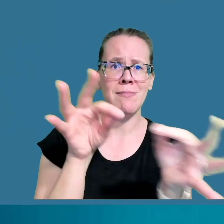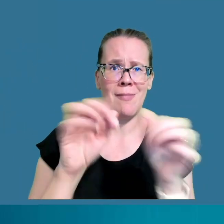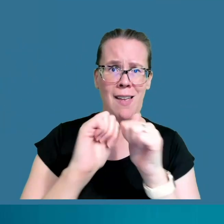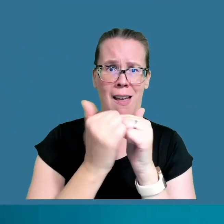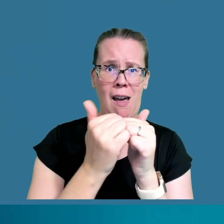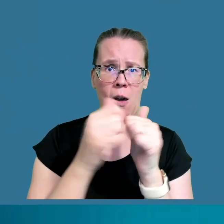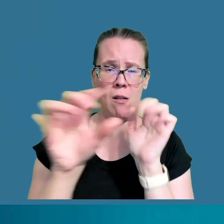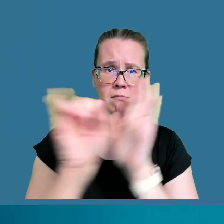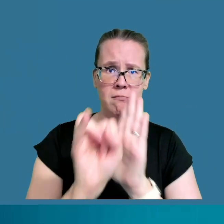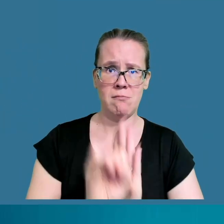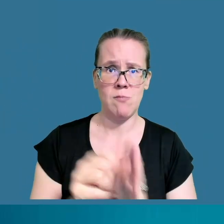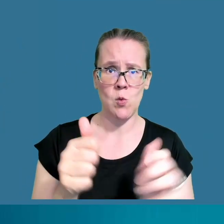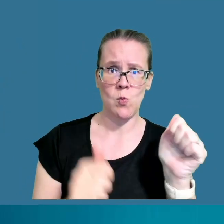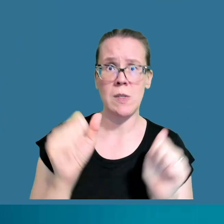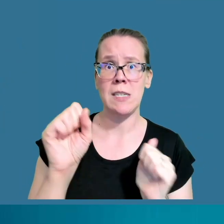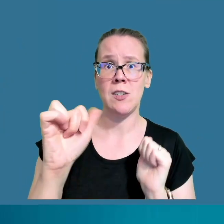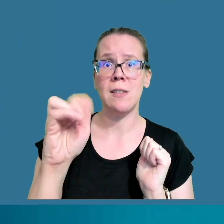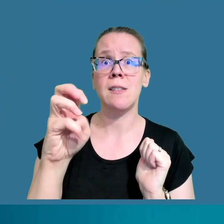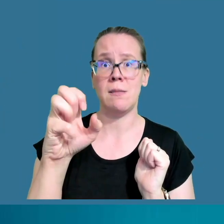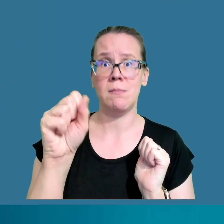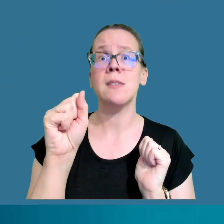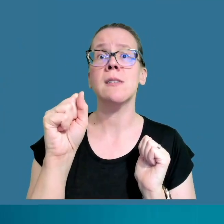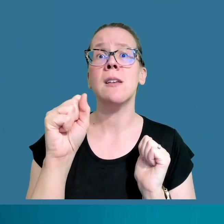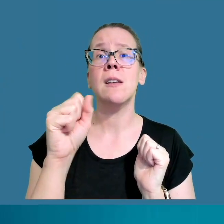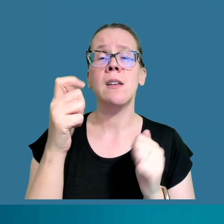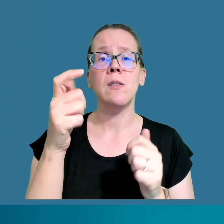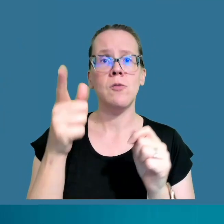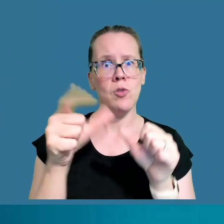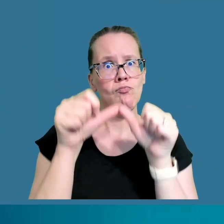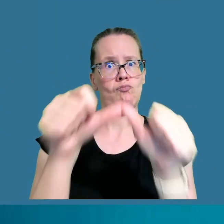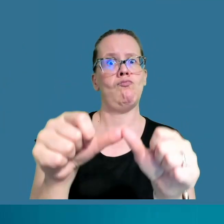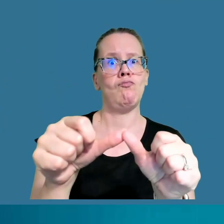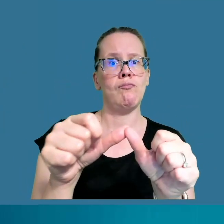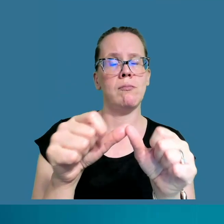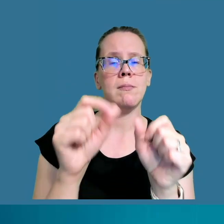which of our seams we want to stitch all the way into the seam allowance and which ones we